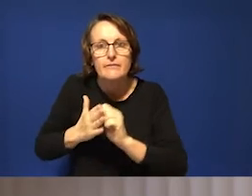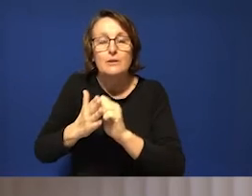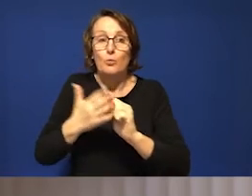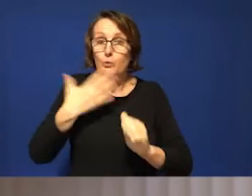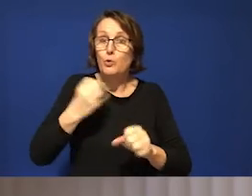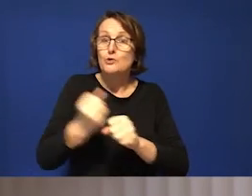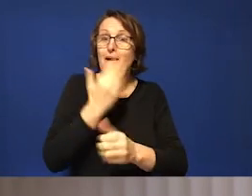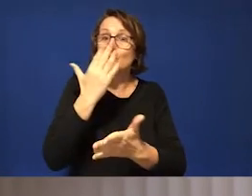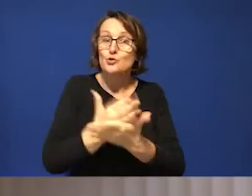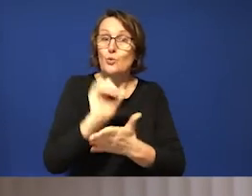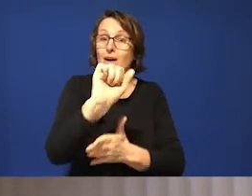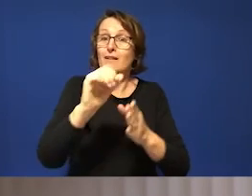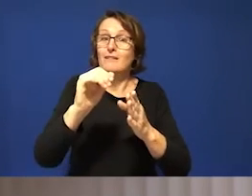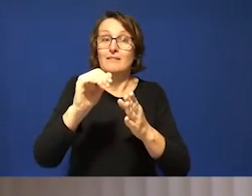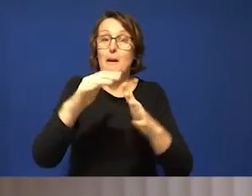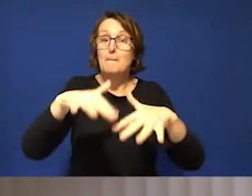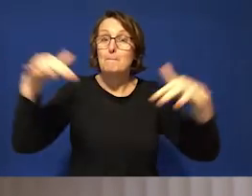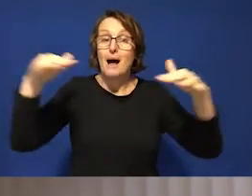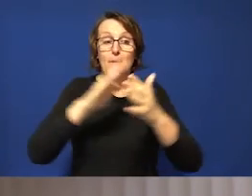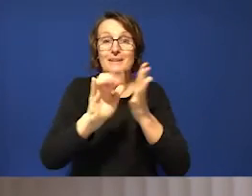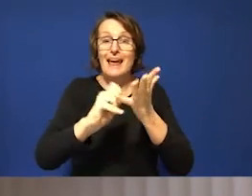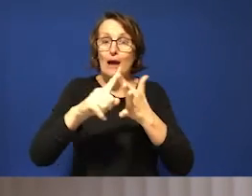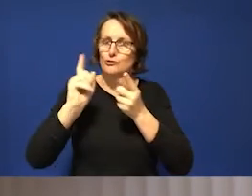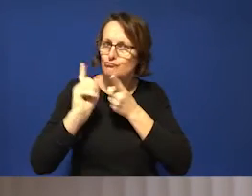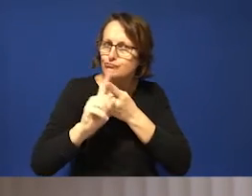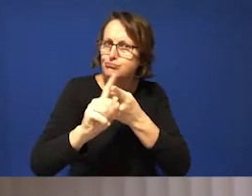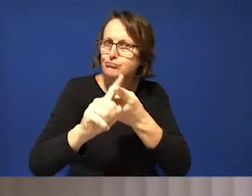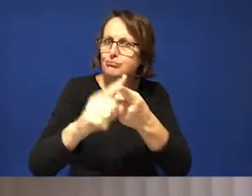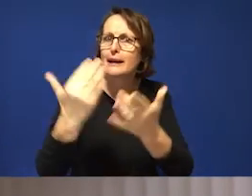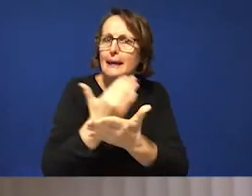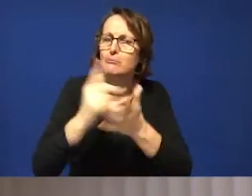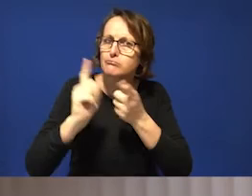So design 80 designed life to be around the 80 years